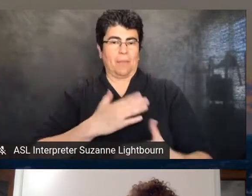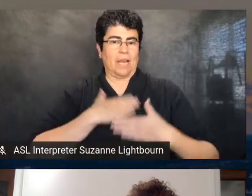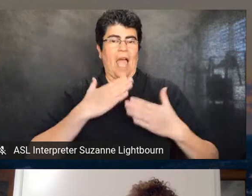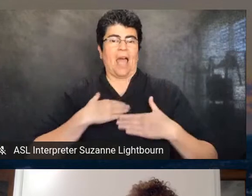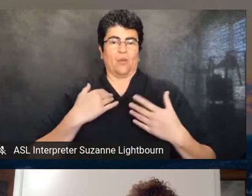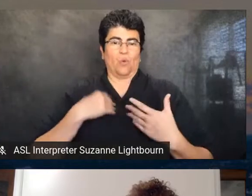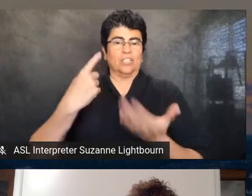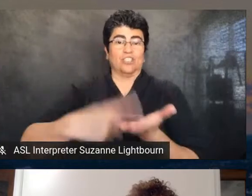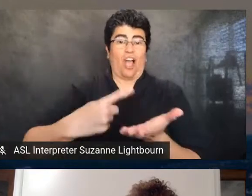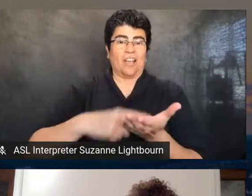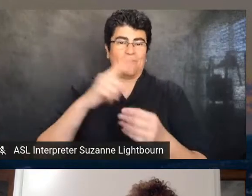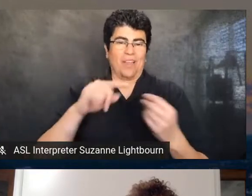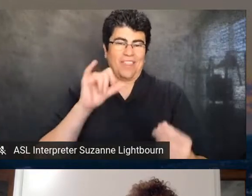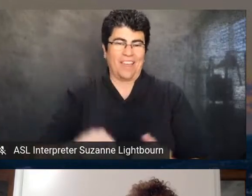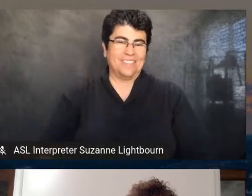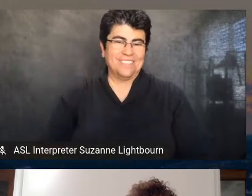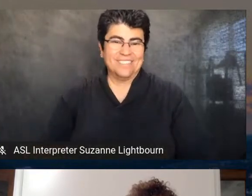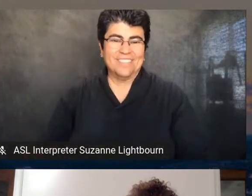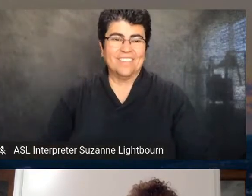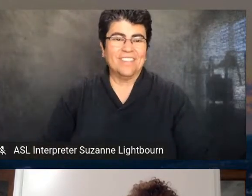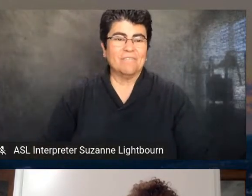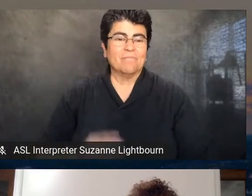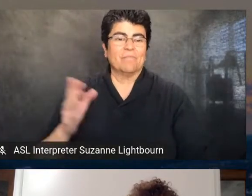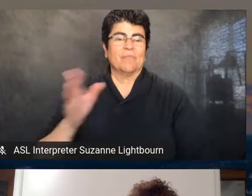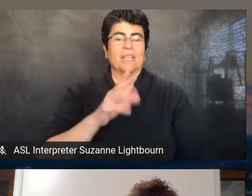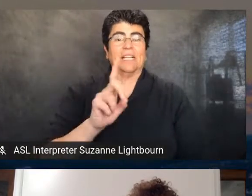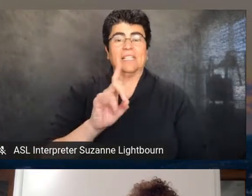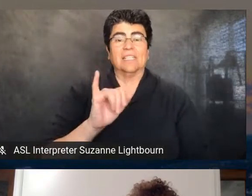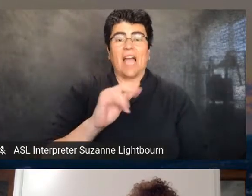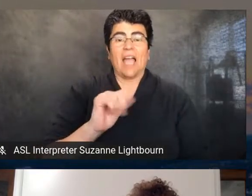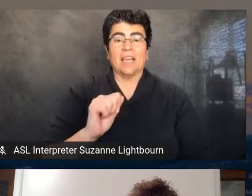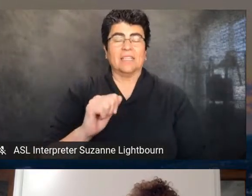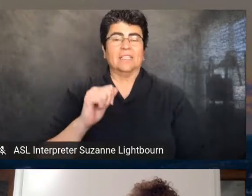And not to make it okay for the community,